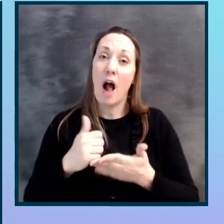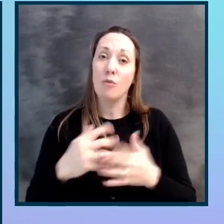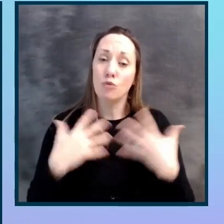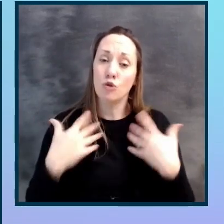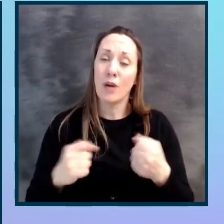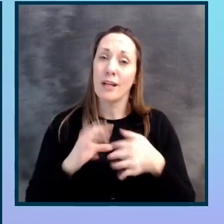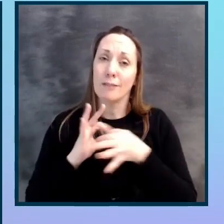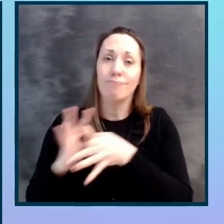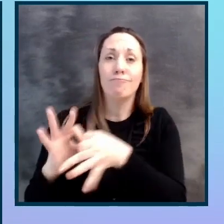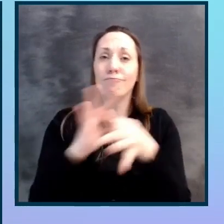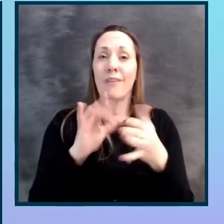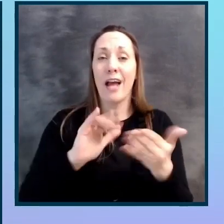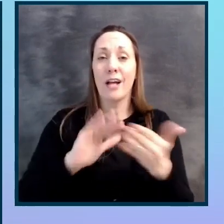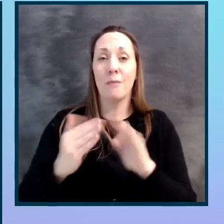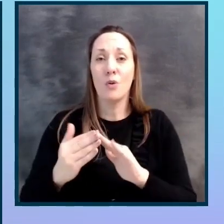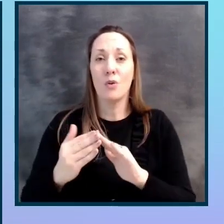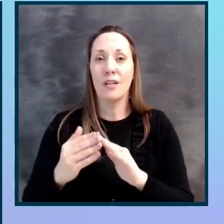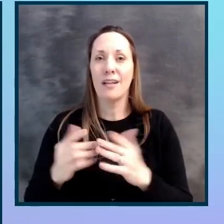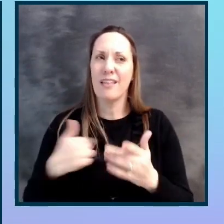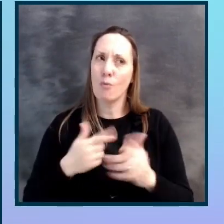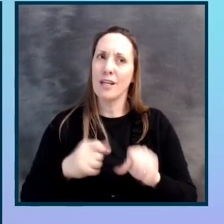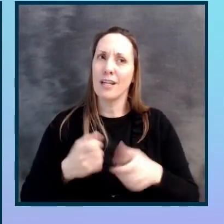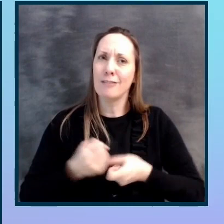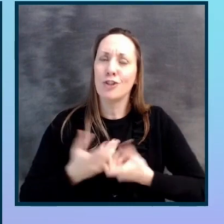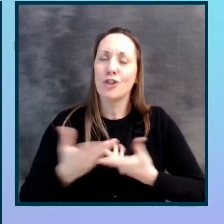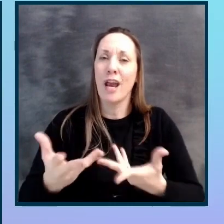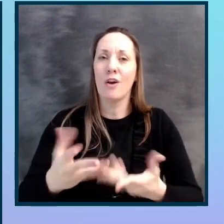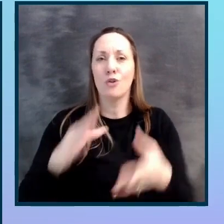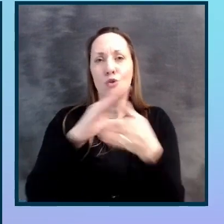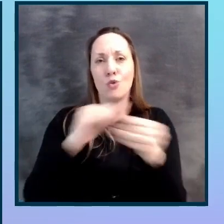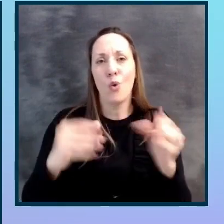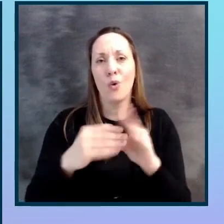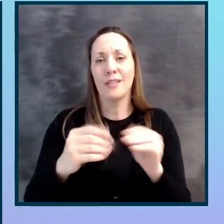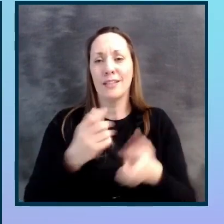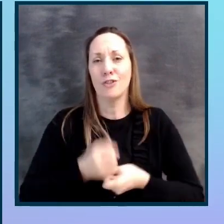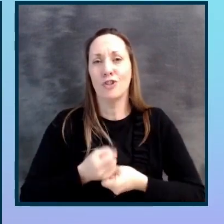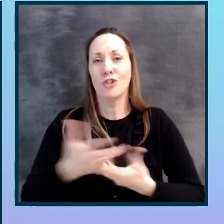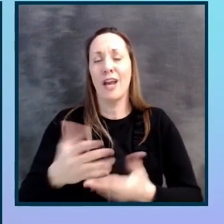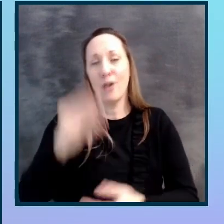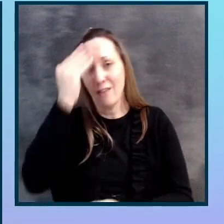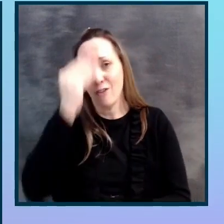and allows us to share these stories and to share information. And speaking of axe-con,